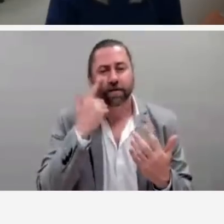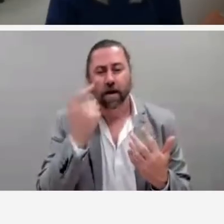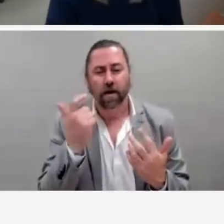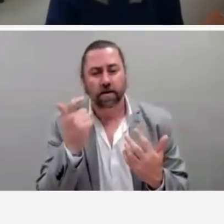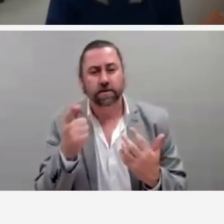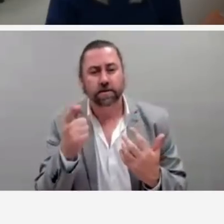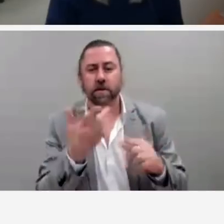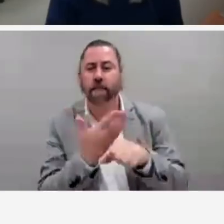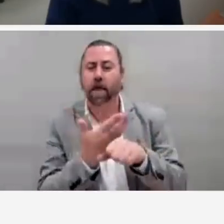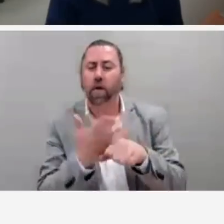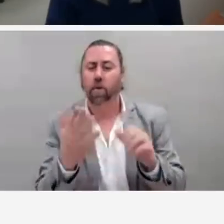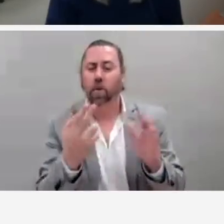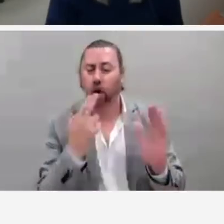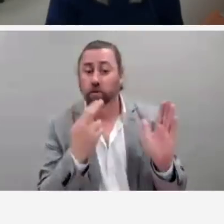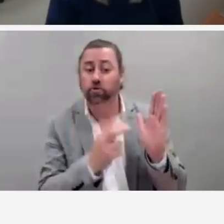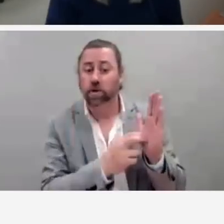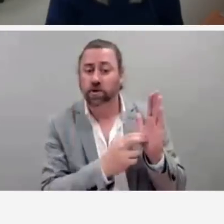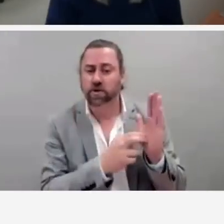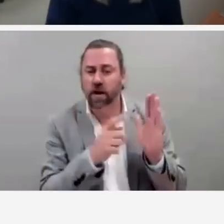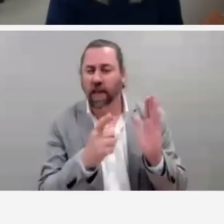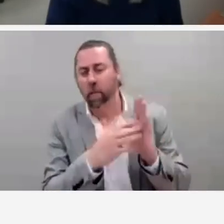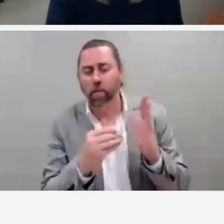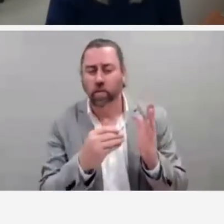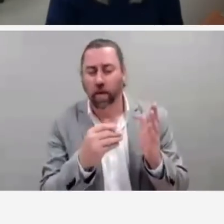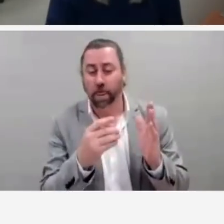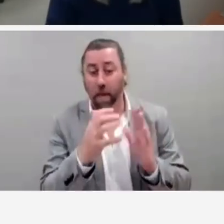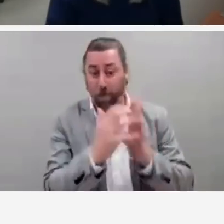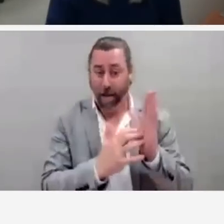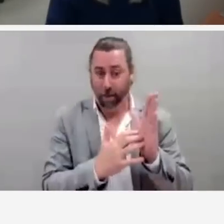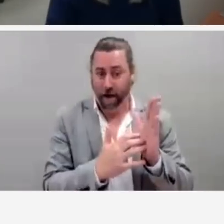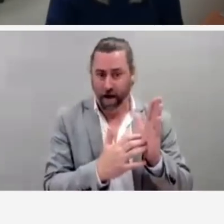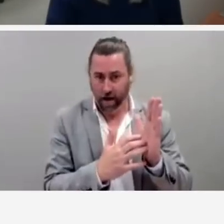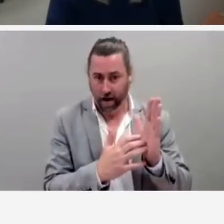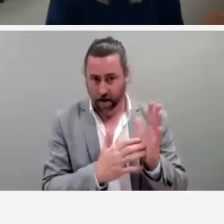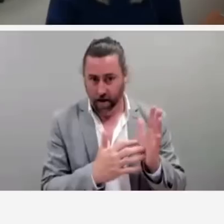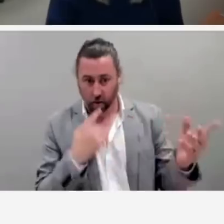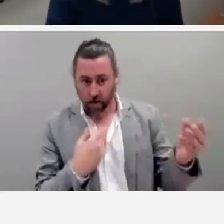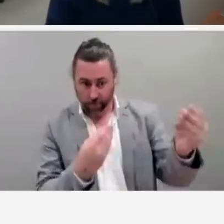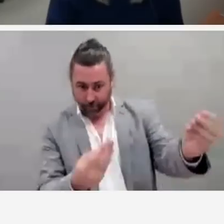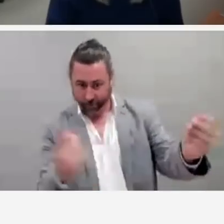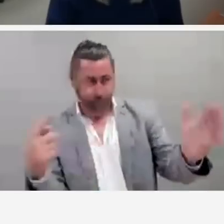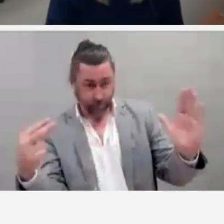registration model consultation paper that we'll be releasing we're certainly looking to